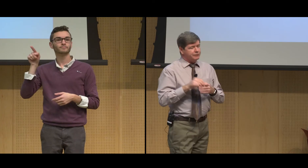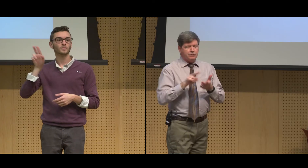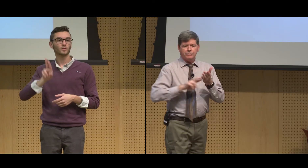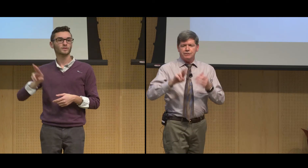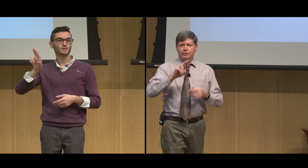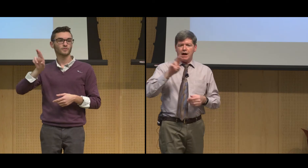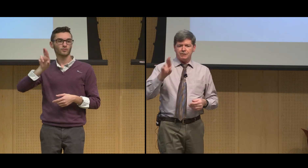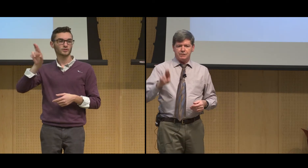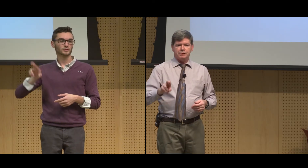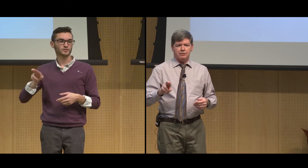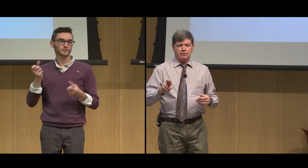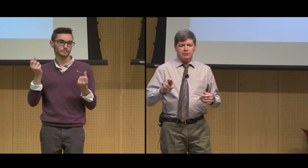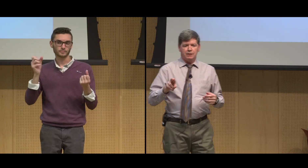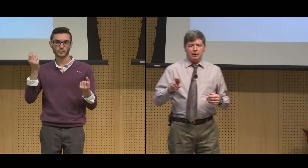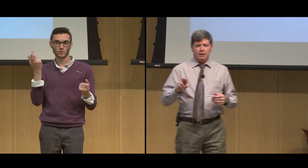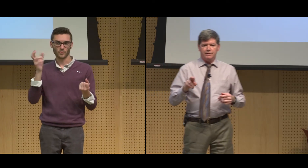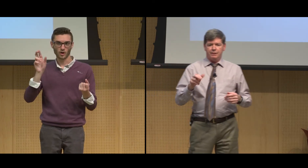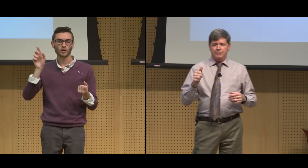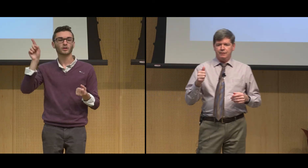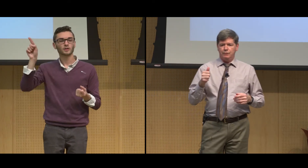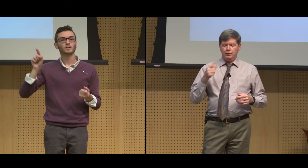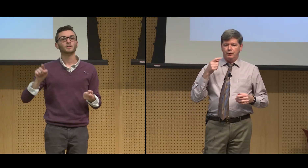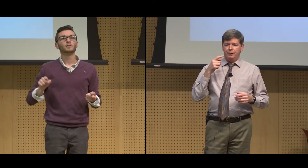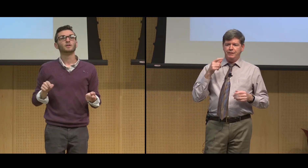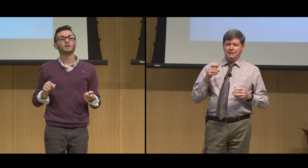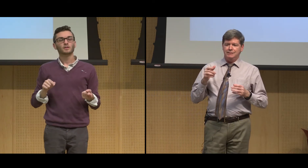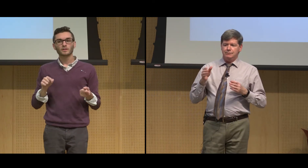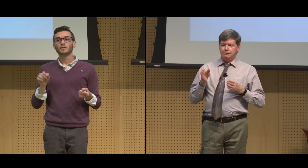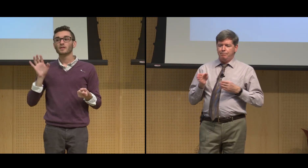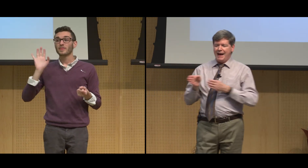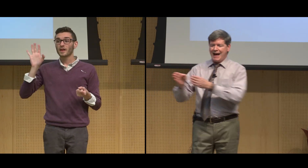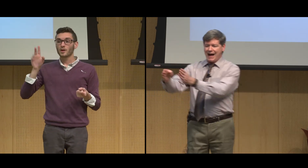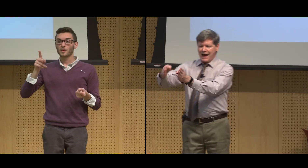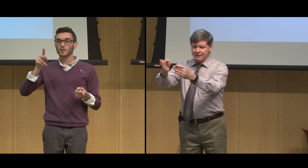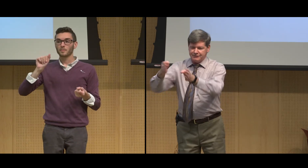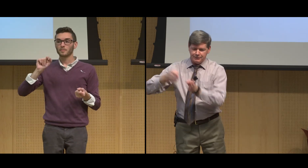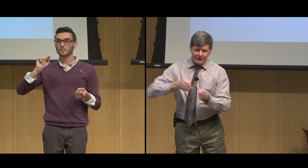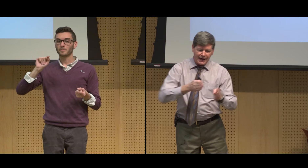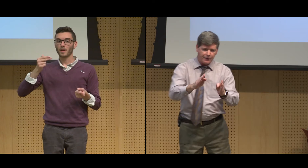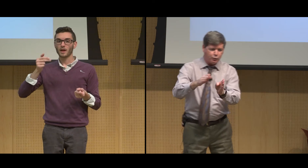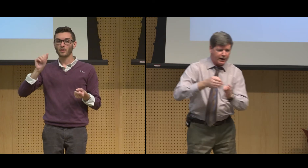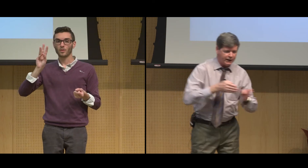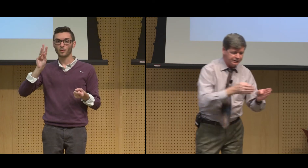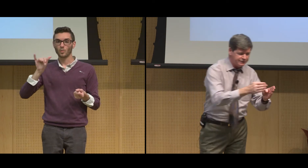Um, at the University of Rochester, uh, the paths--